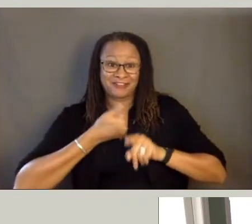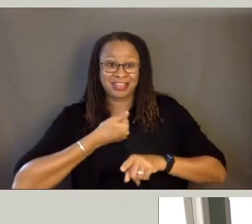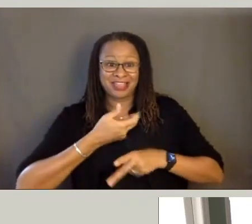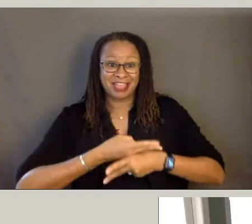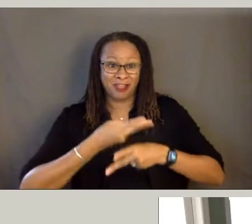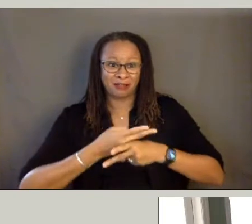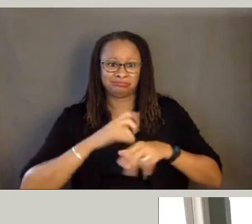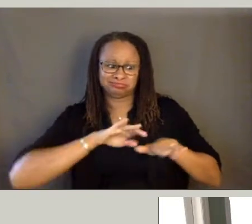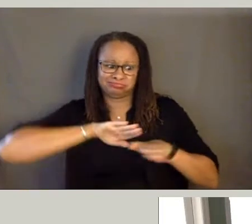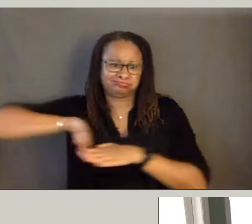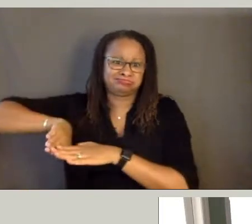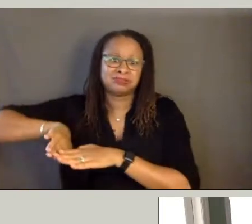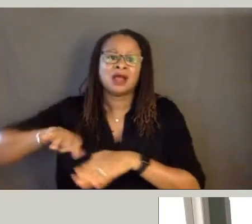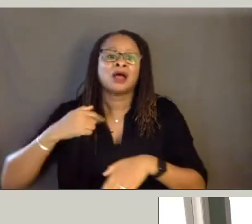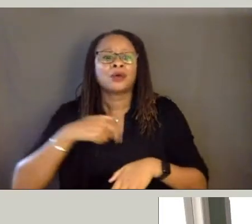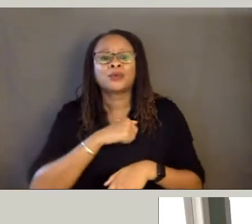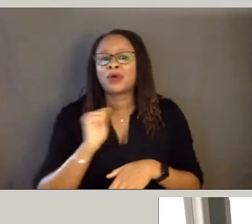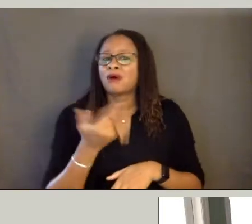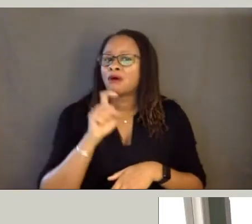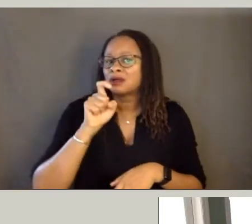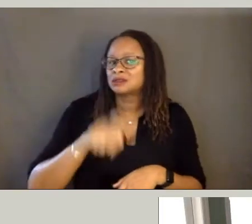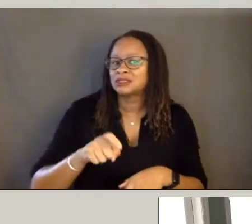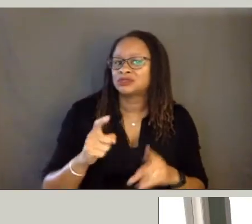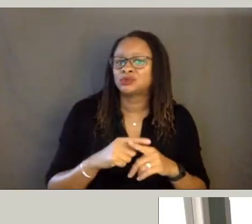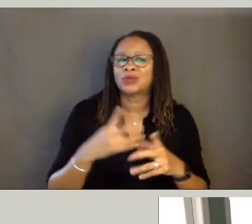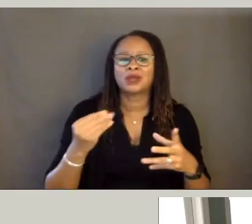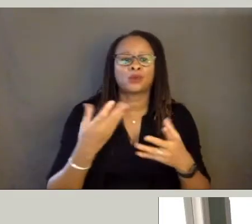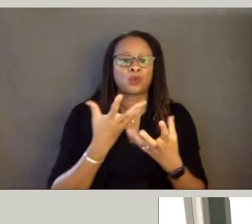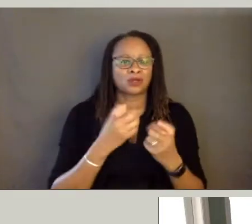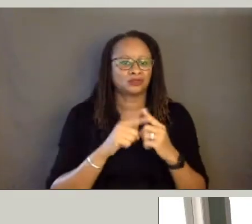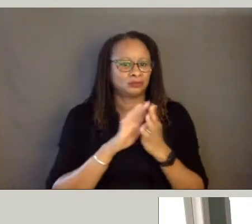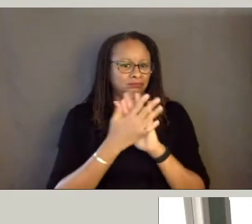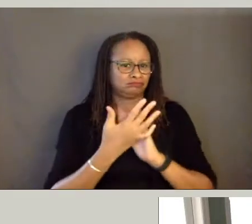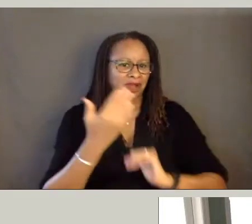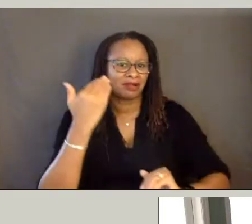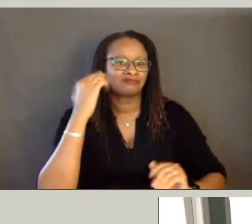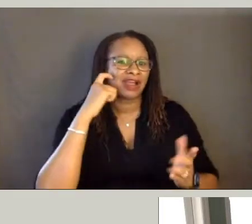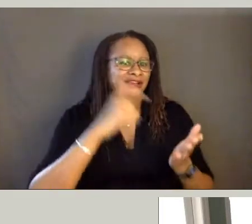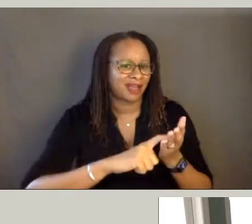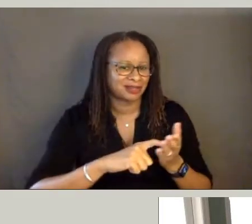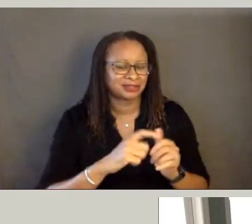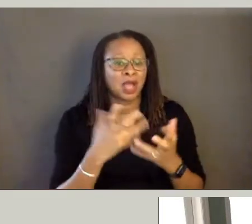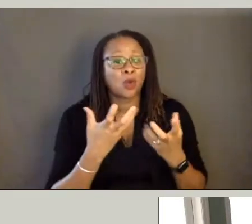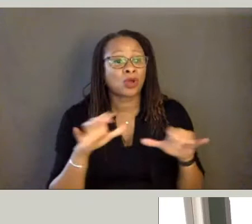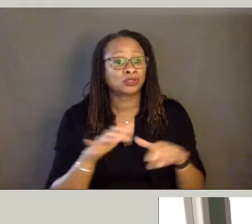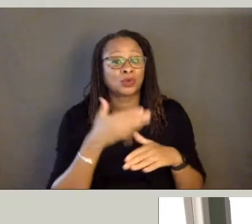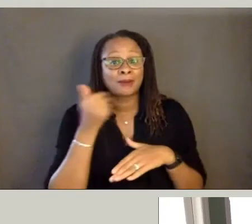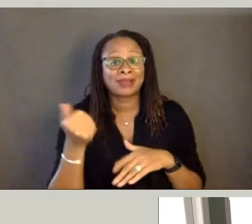I mean, we all need to and want to be acknowledged. We want to do our best to succeed.